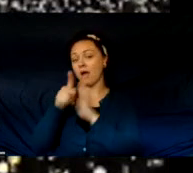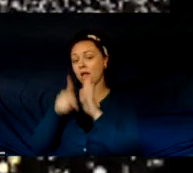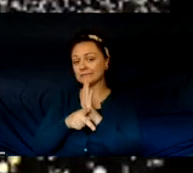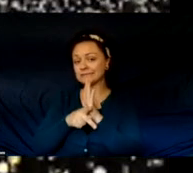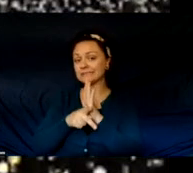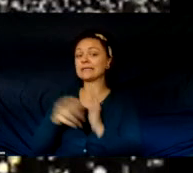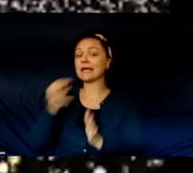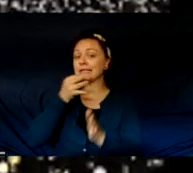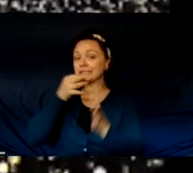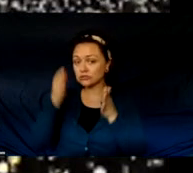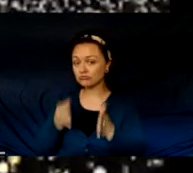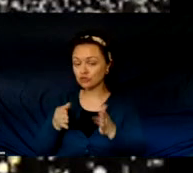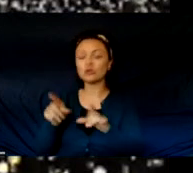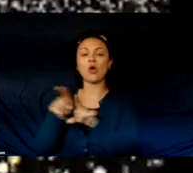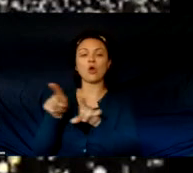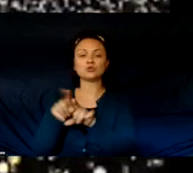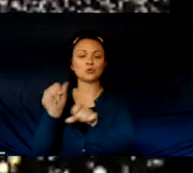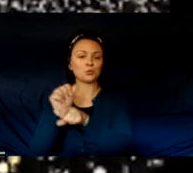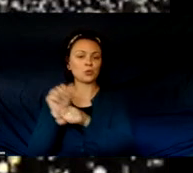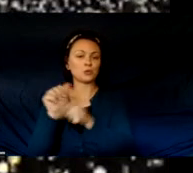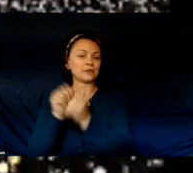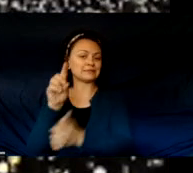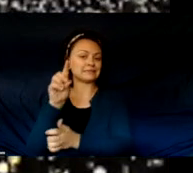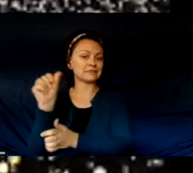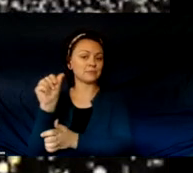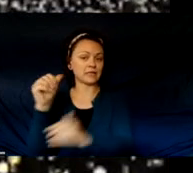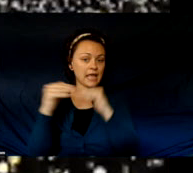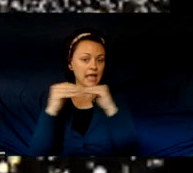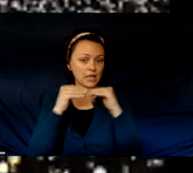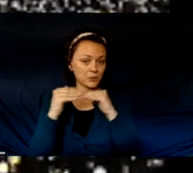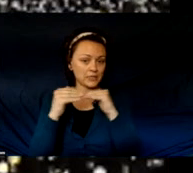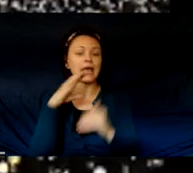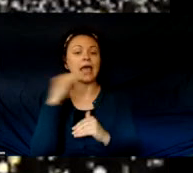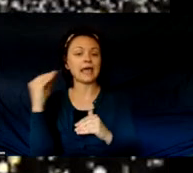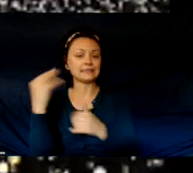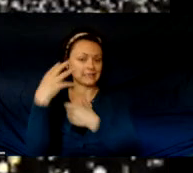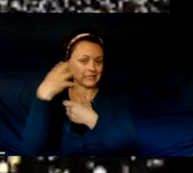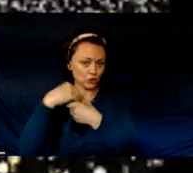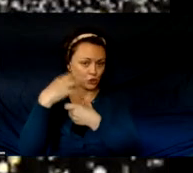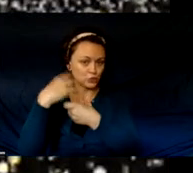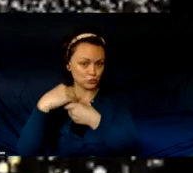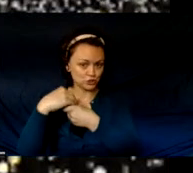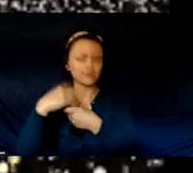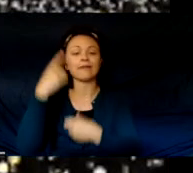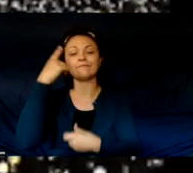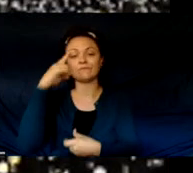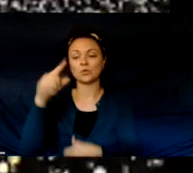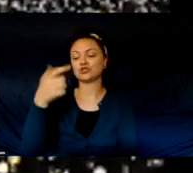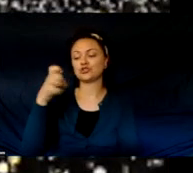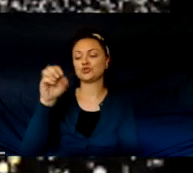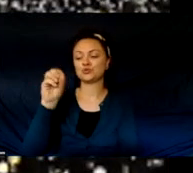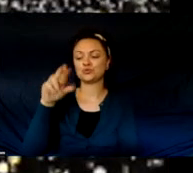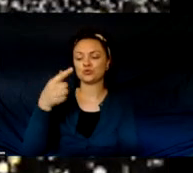disability equity and inclusion for Georgetown University.